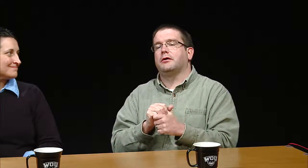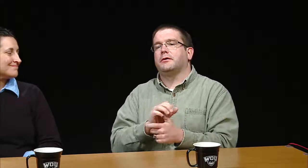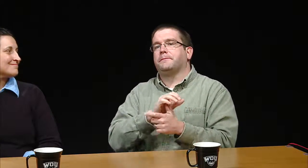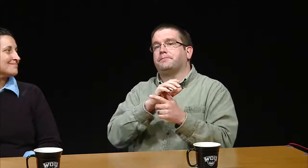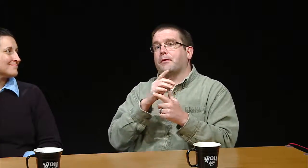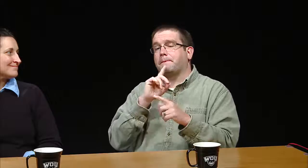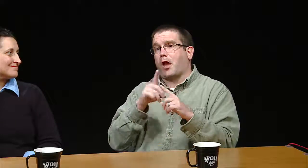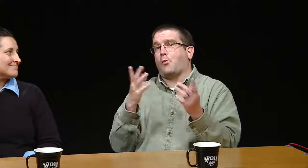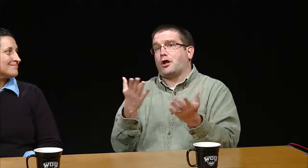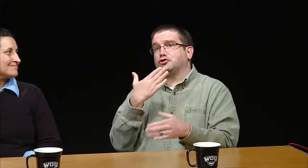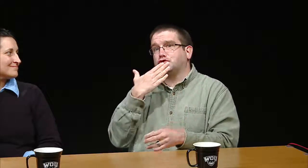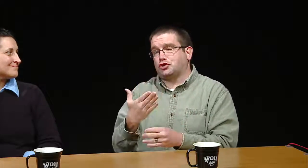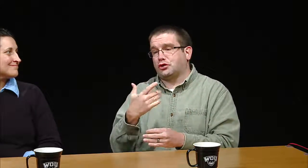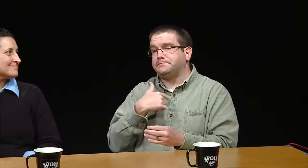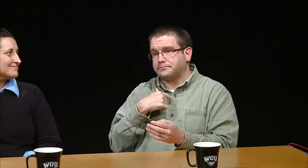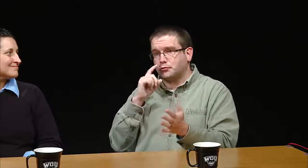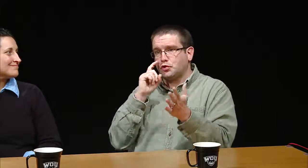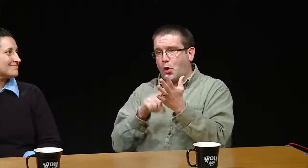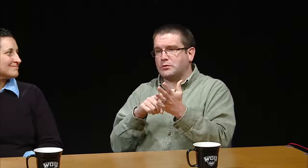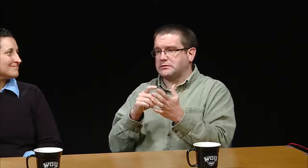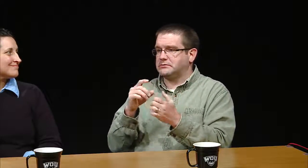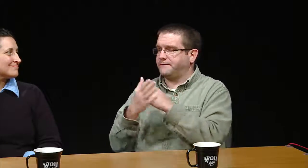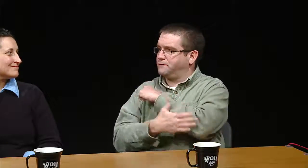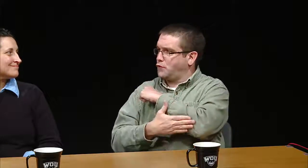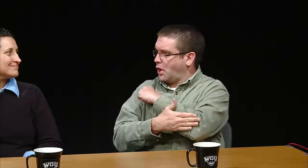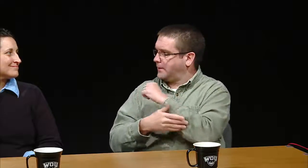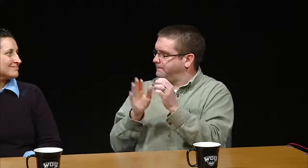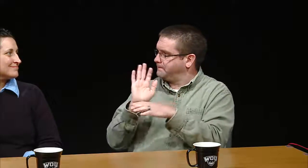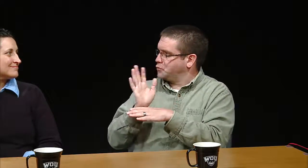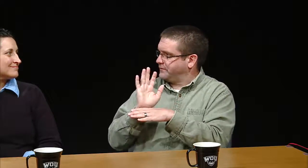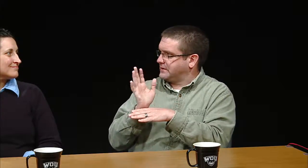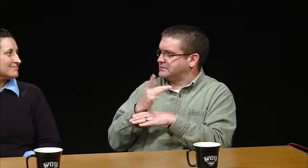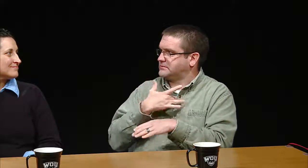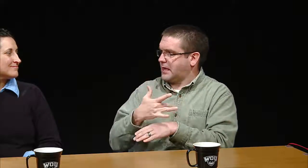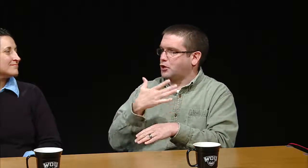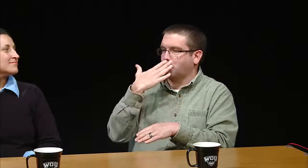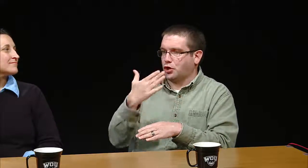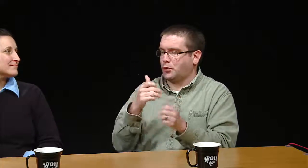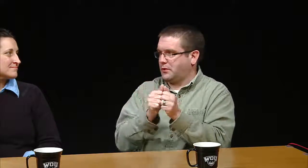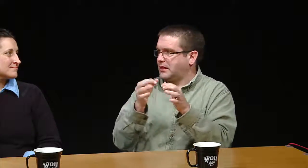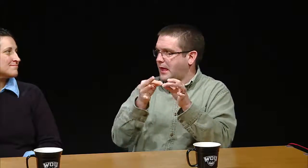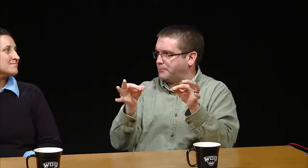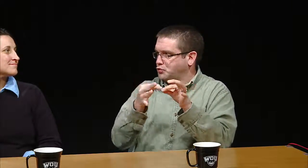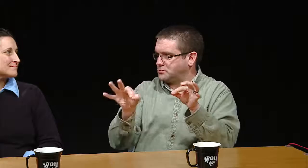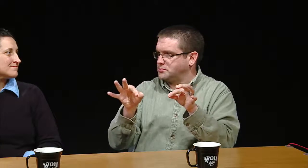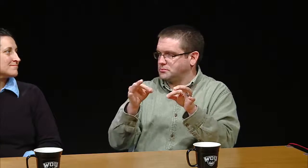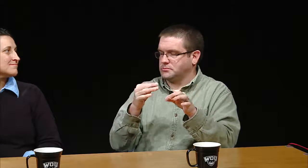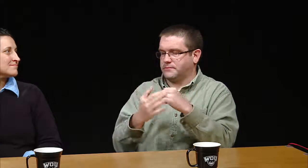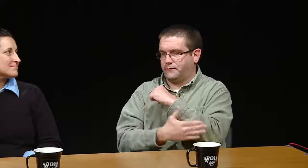and how his son was starting to understand sexuality, which was already a sensitive topic.